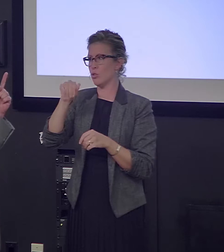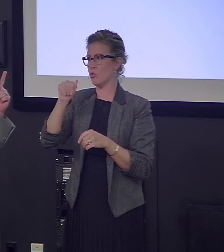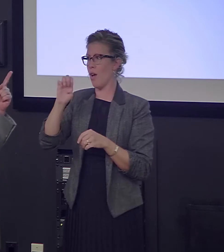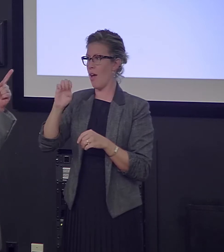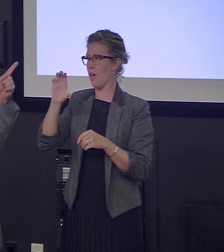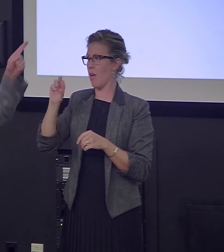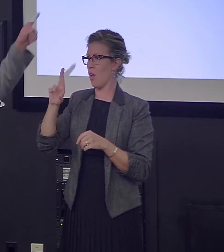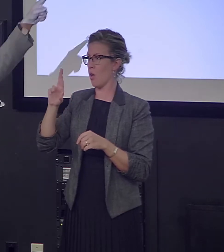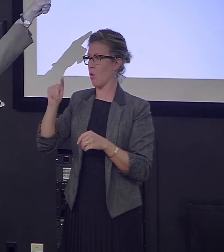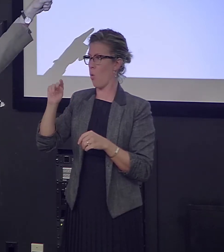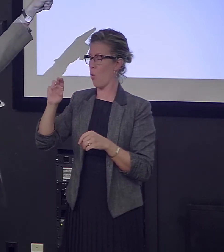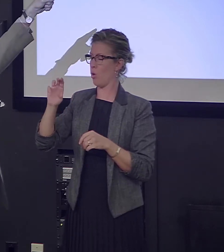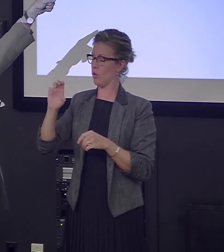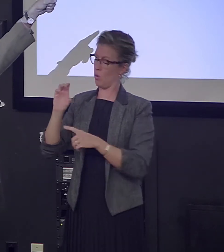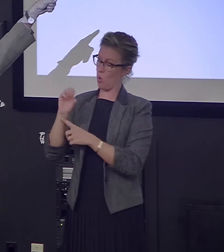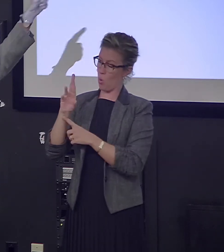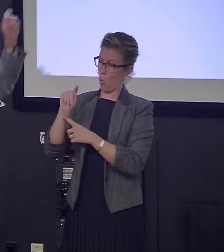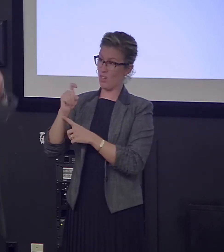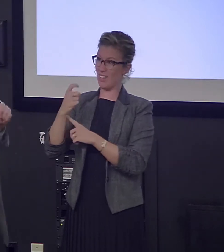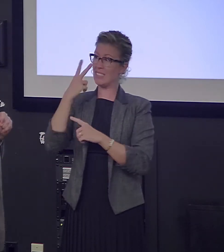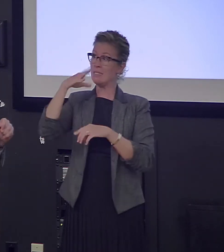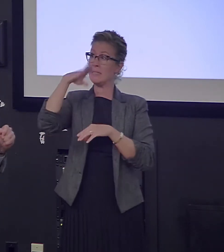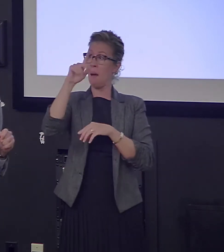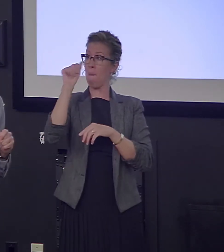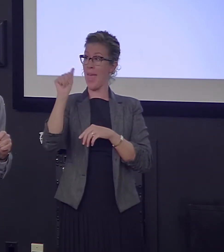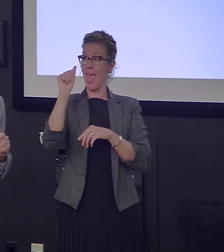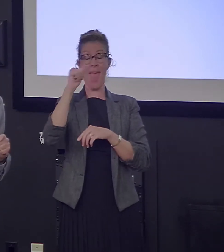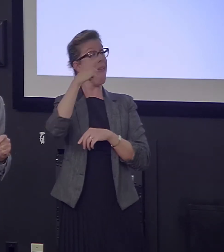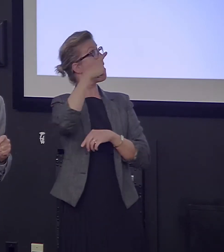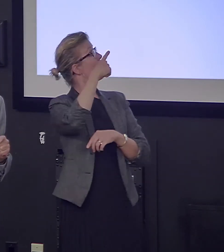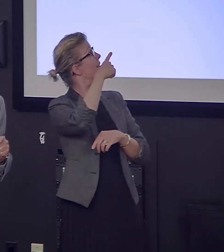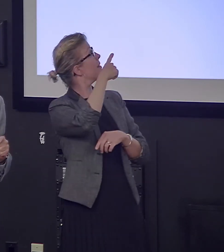the top in Panel A, you can see there that there's